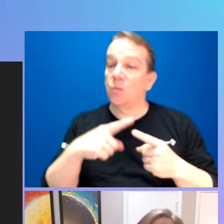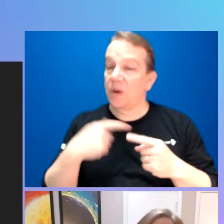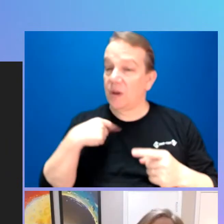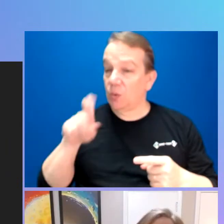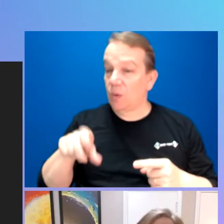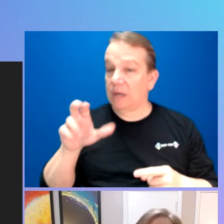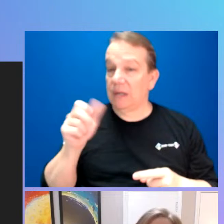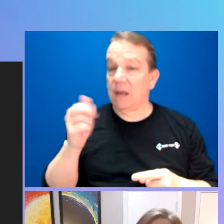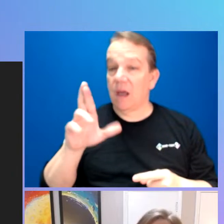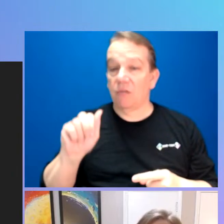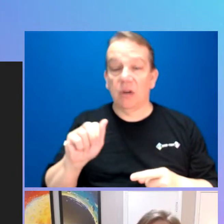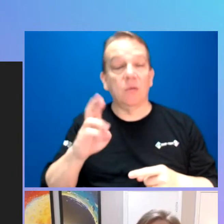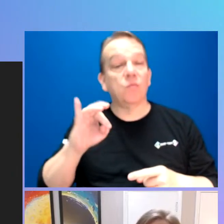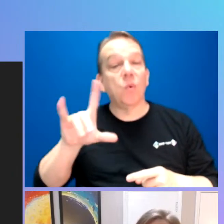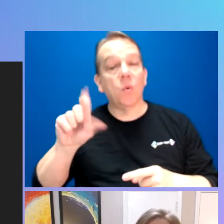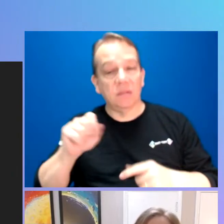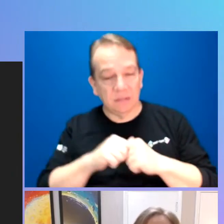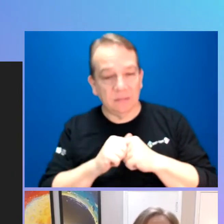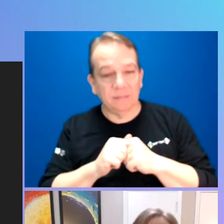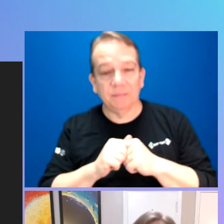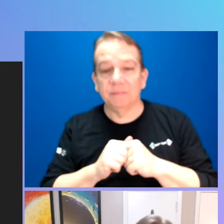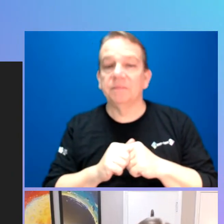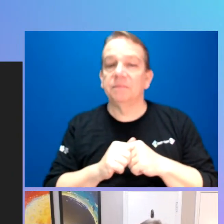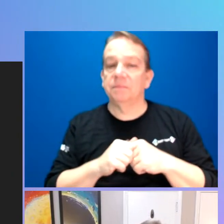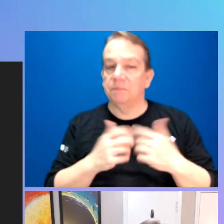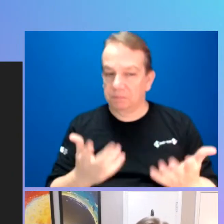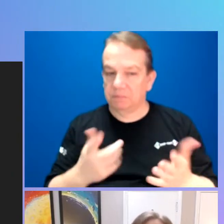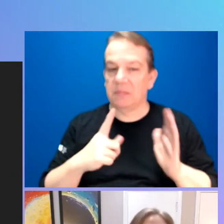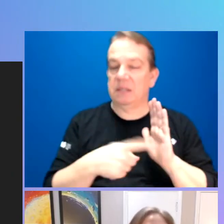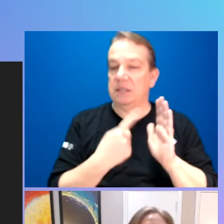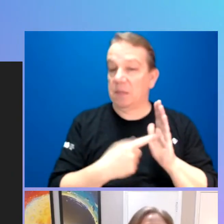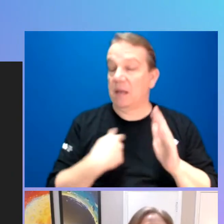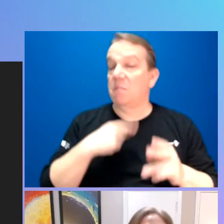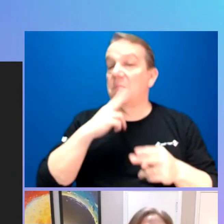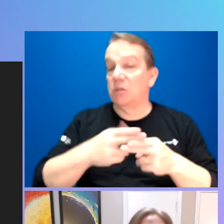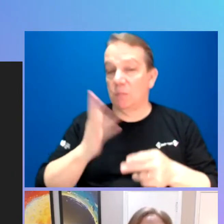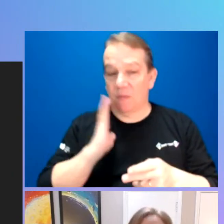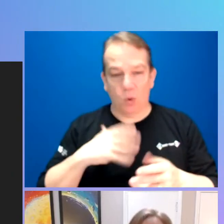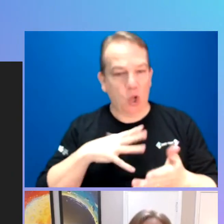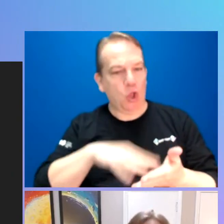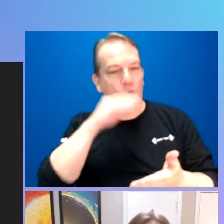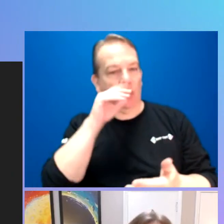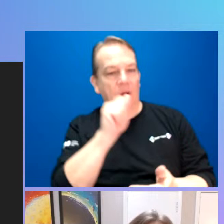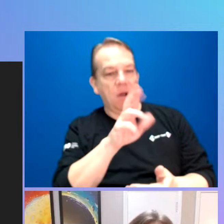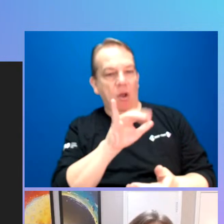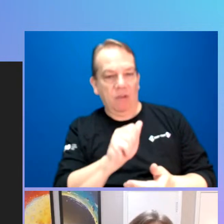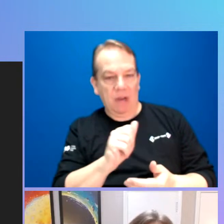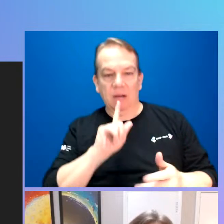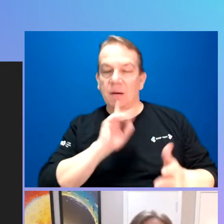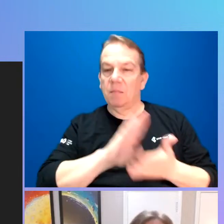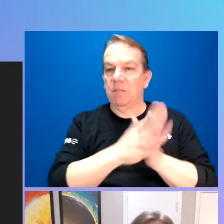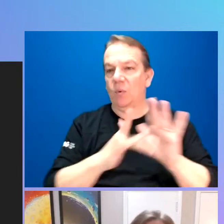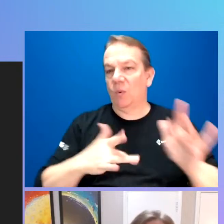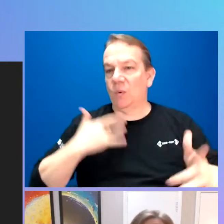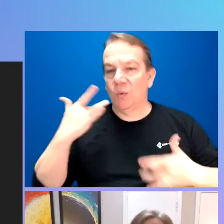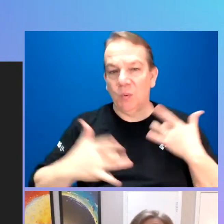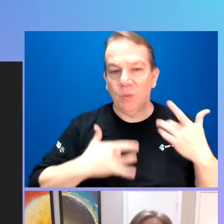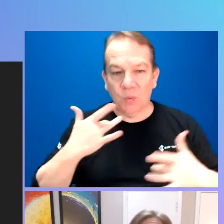Aria roles? As I mentioned before, some times when we learn about Aria, we get super excited